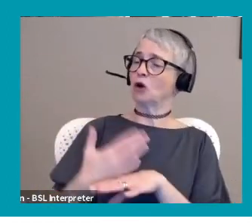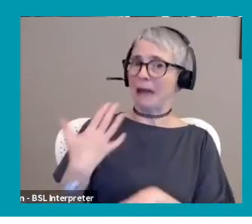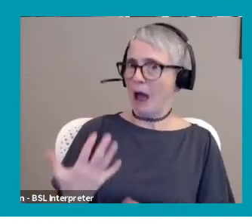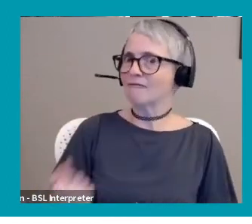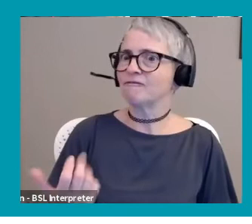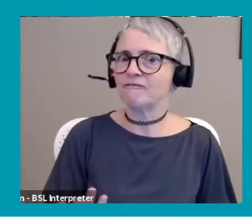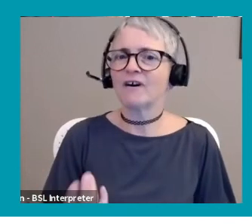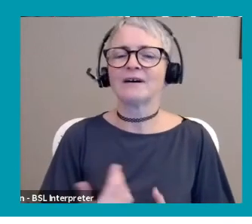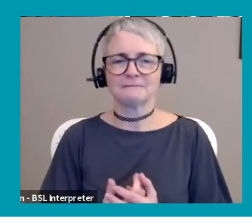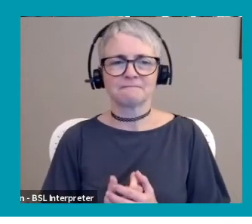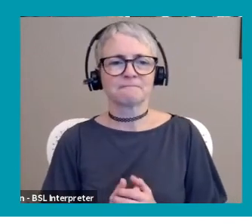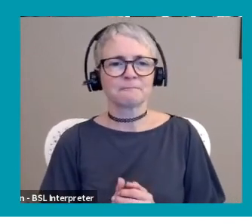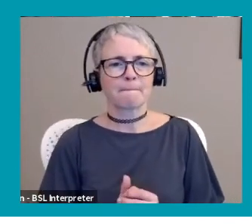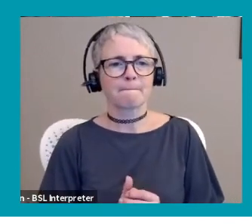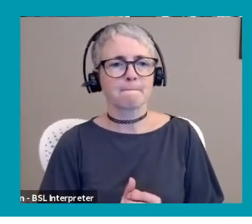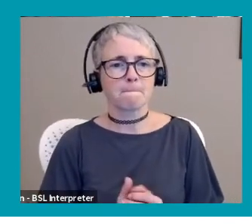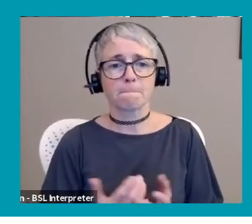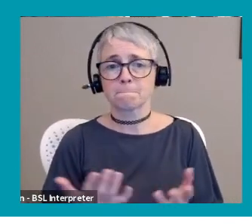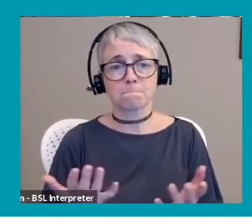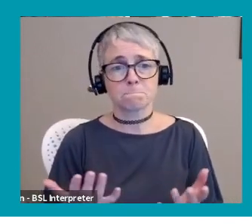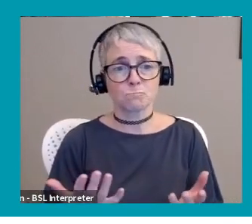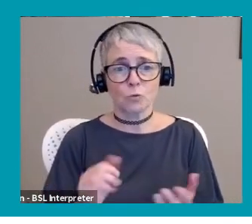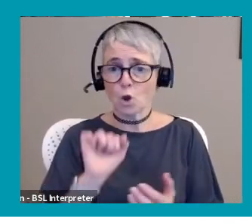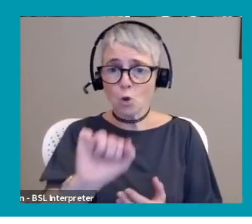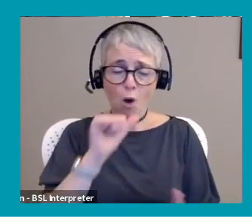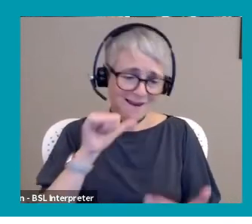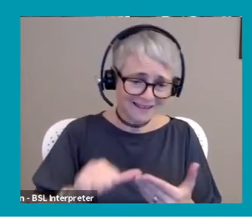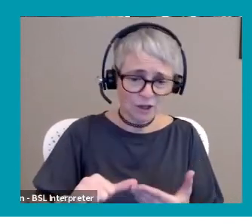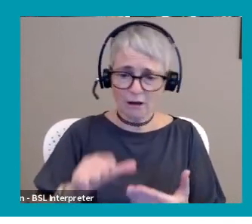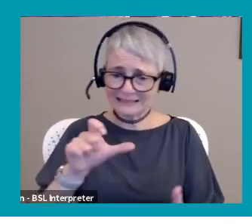Craft your cover letter and CV the same way as you know a job in a exists.